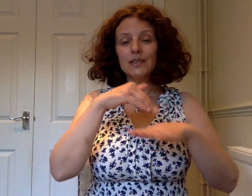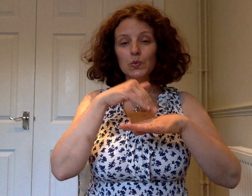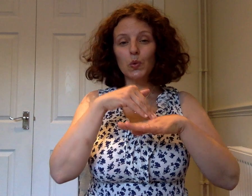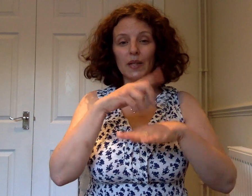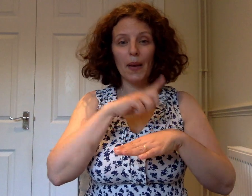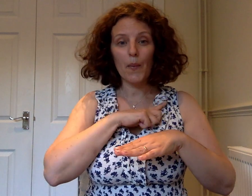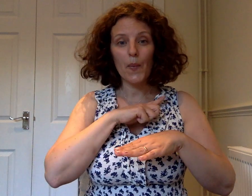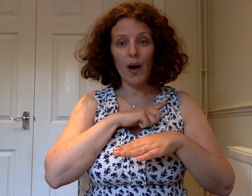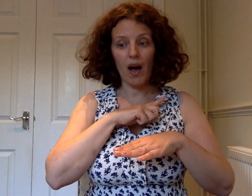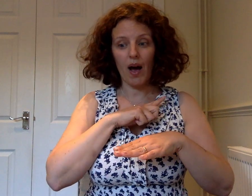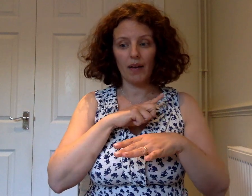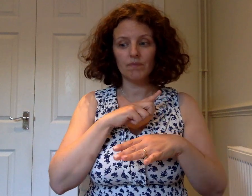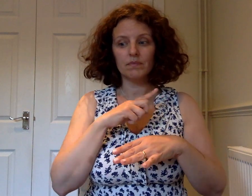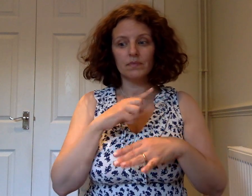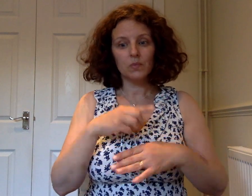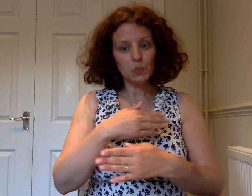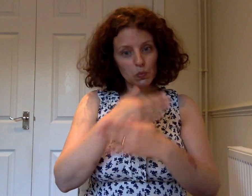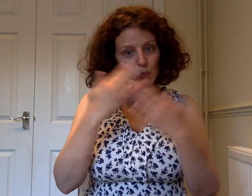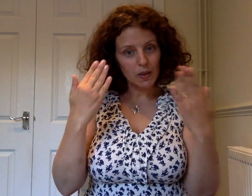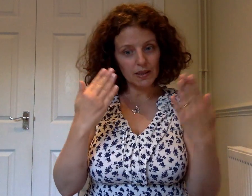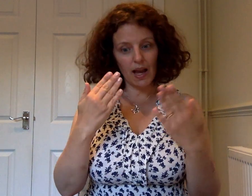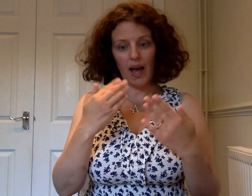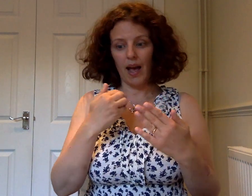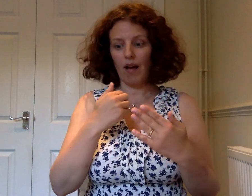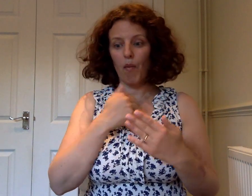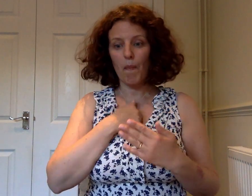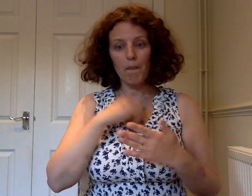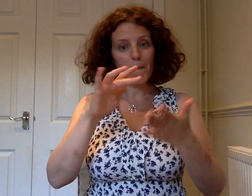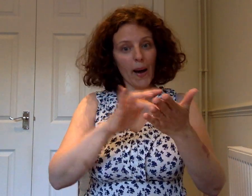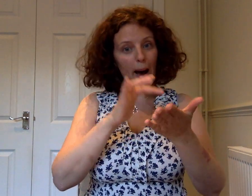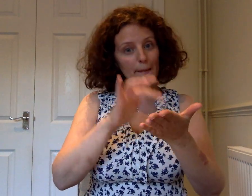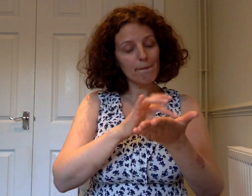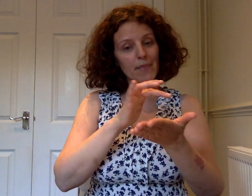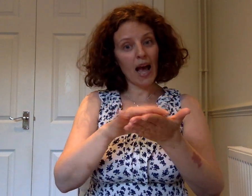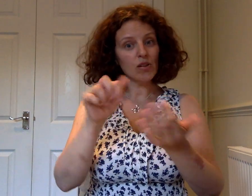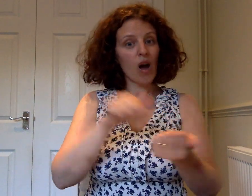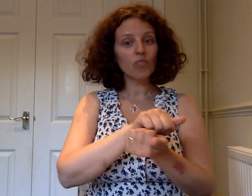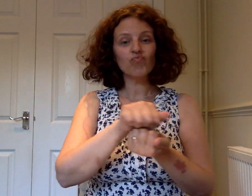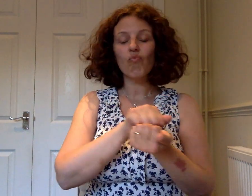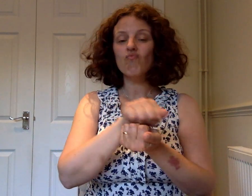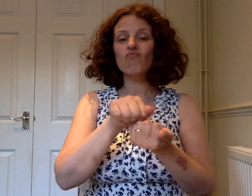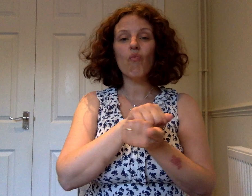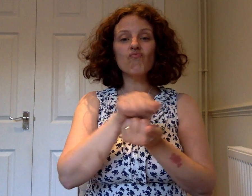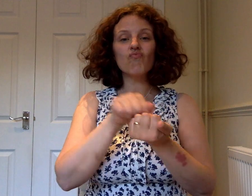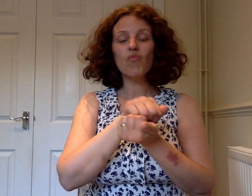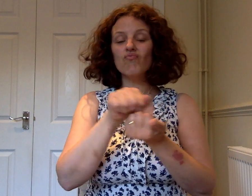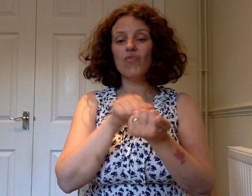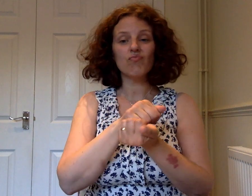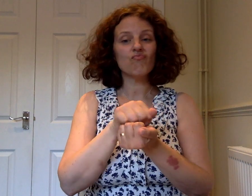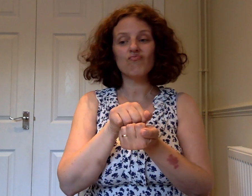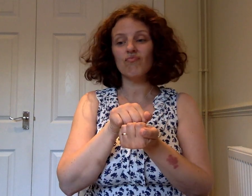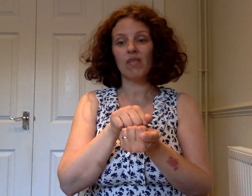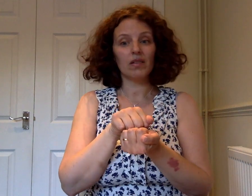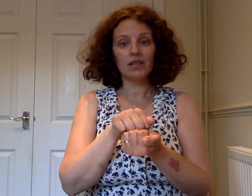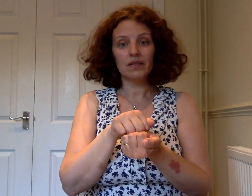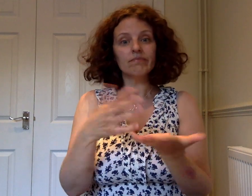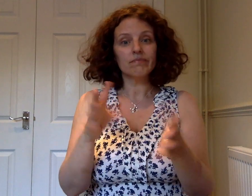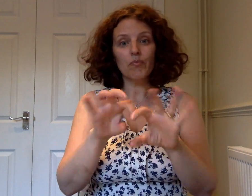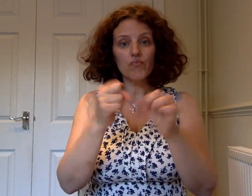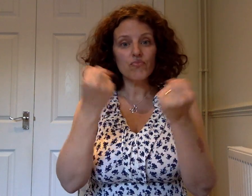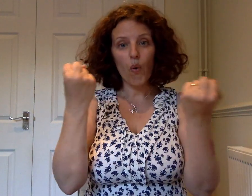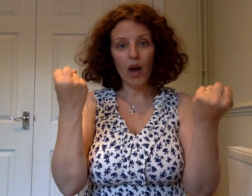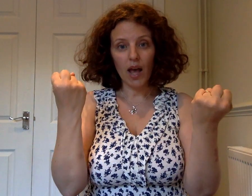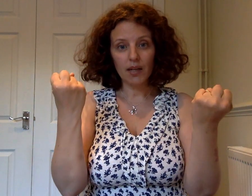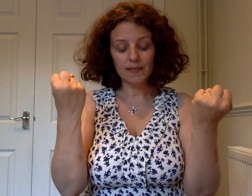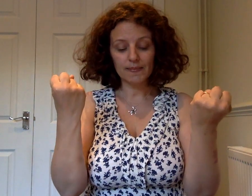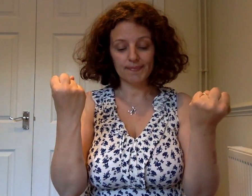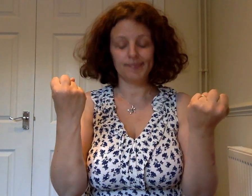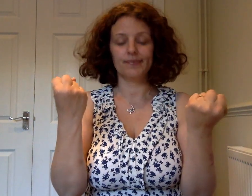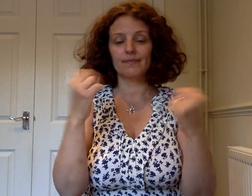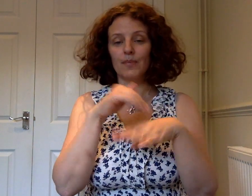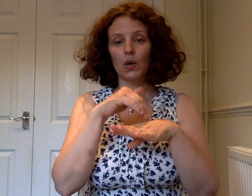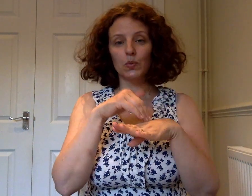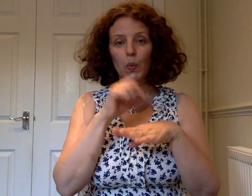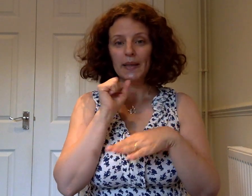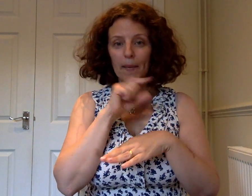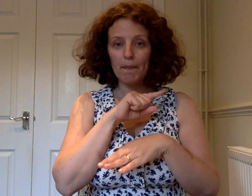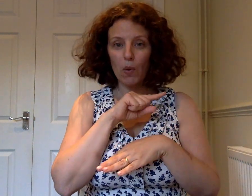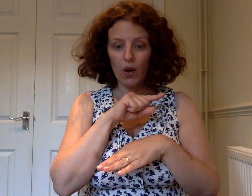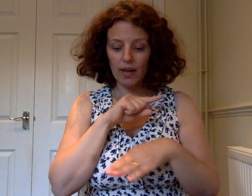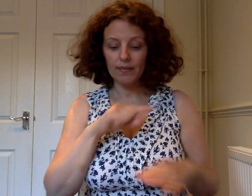He's naughty, one day he chewed and broke my iPad. Naughty boy.